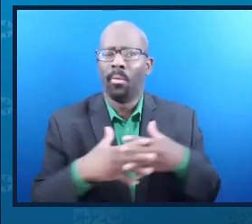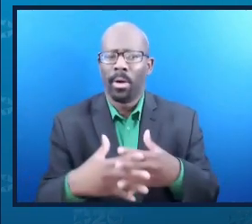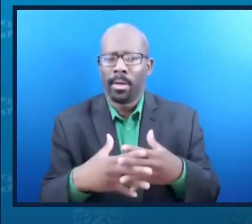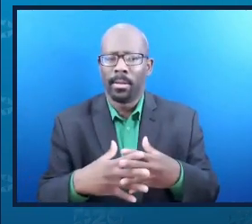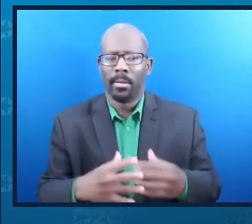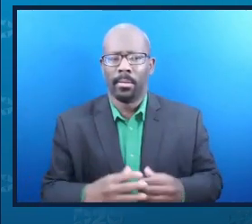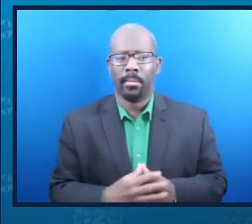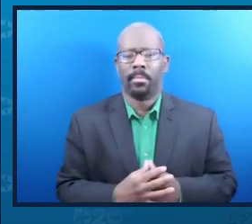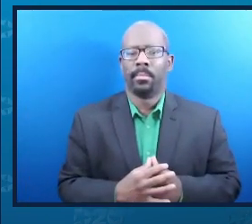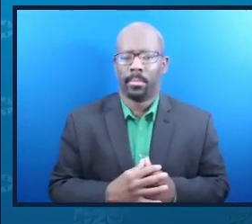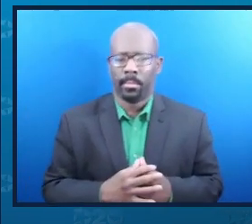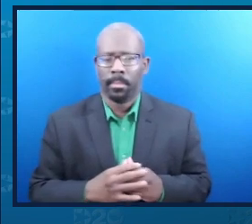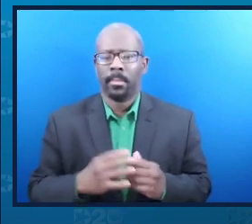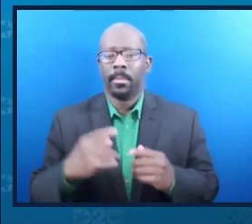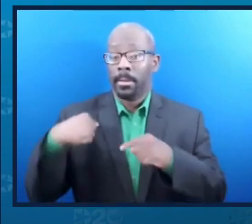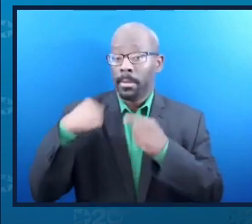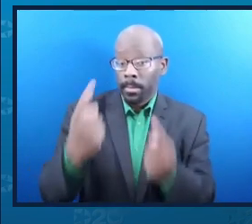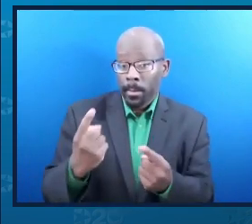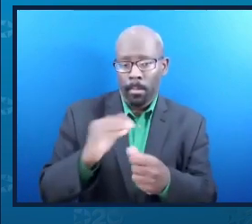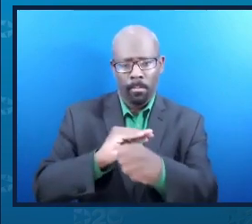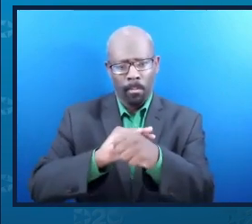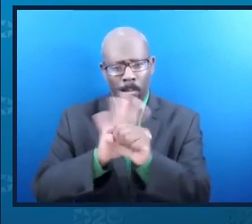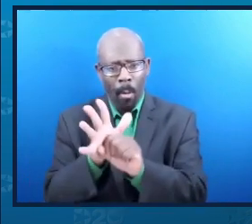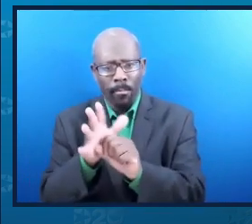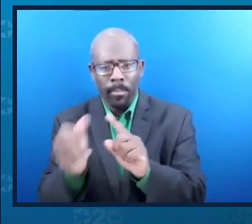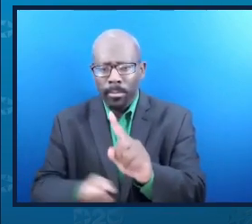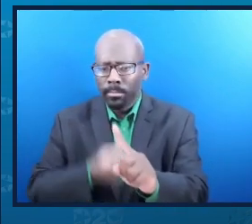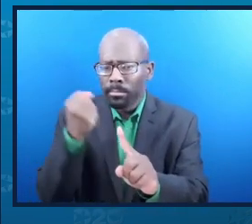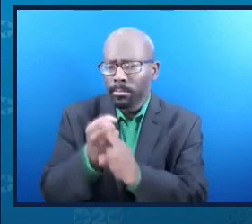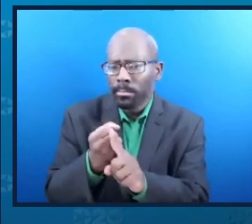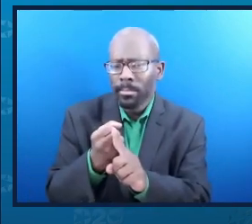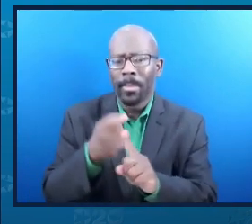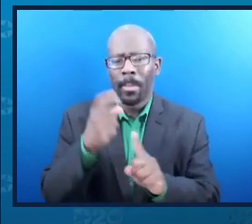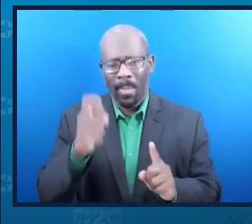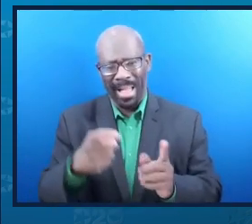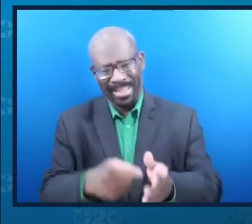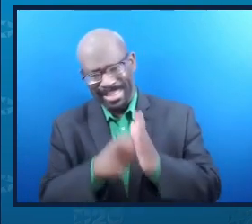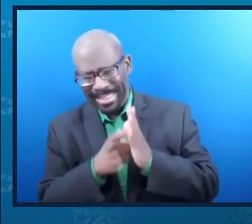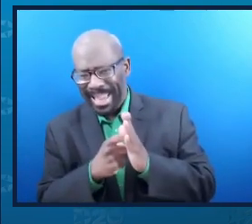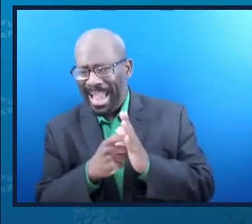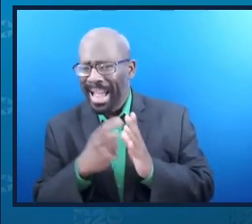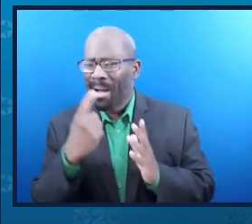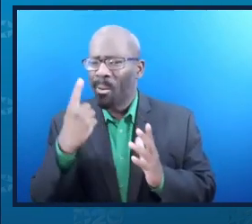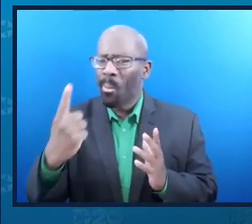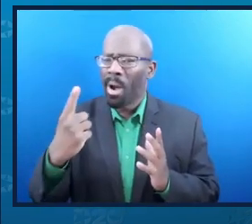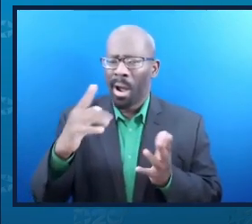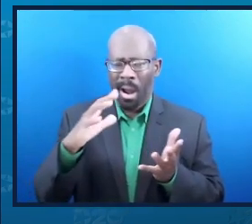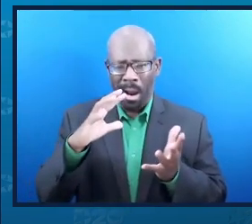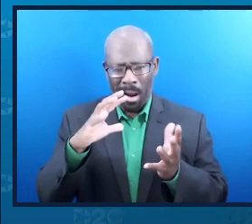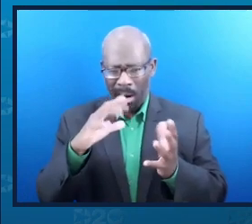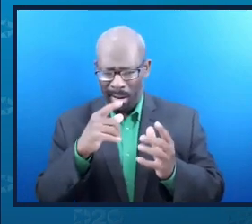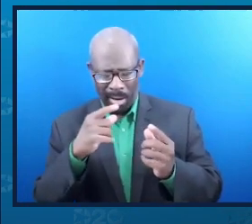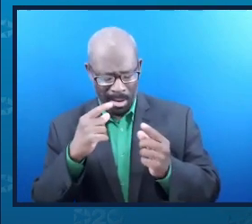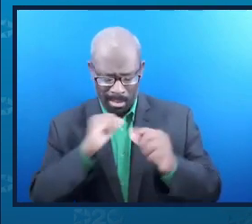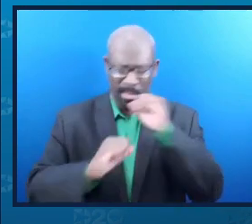AND SINCE COVID-19 HIT, THEY HAVE TAKEN ONE GUT PUNCH AFTER ANOTHER.